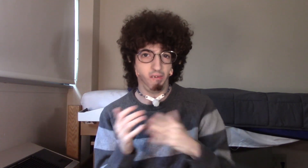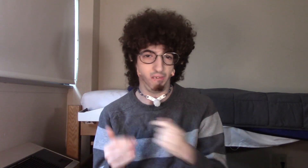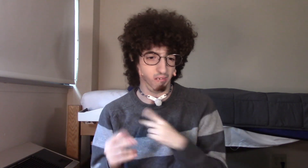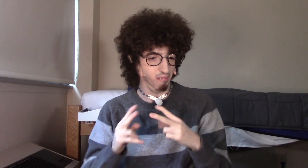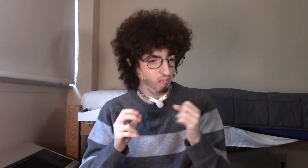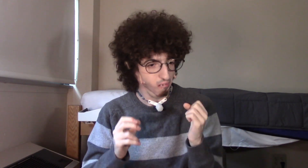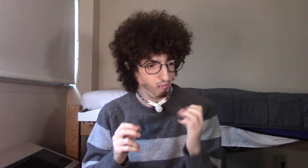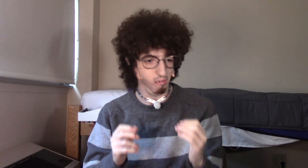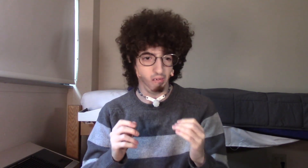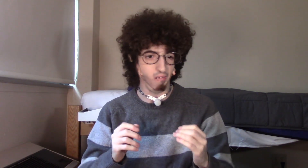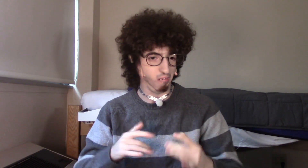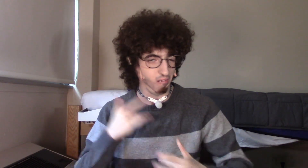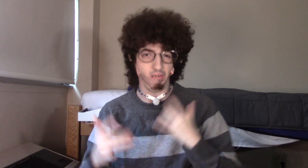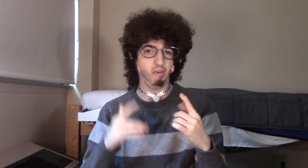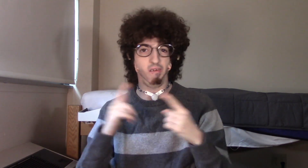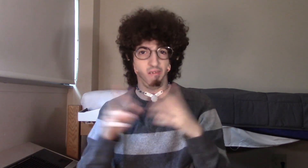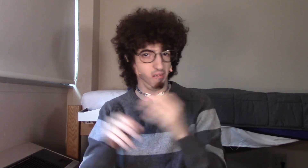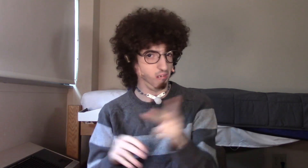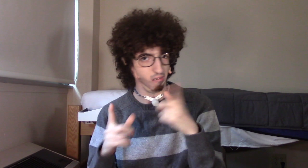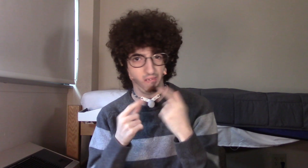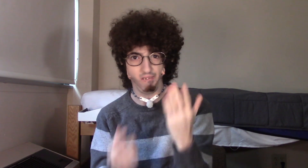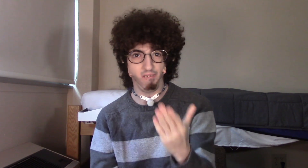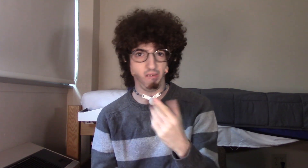I'm so excited to get back to doing this